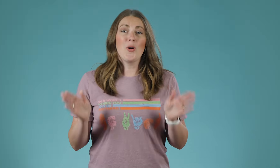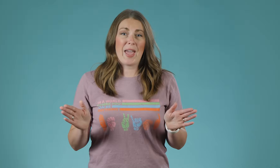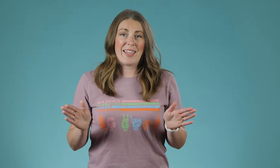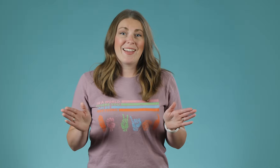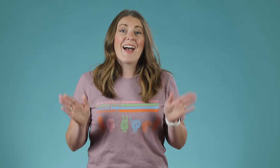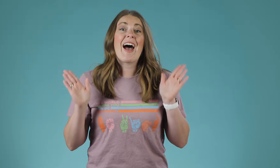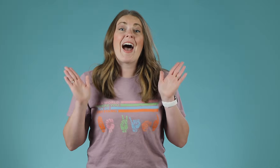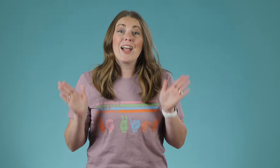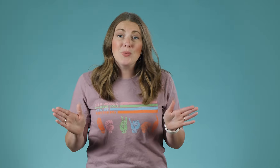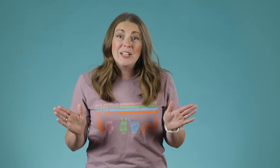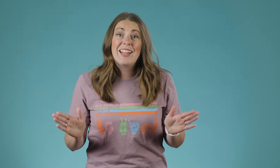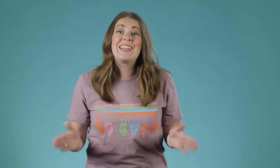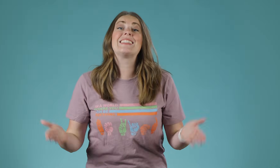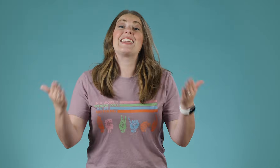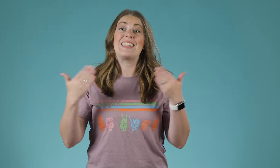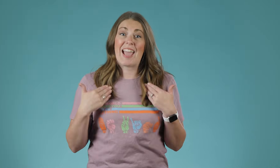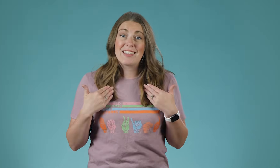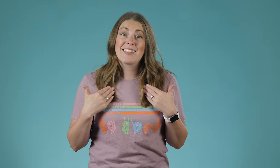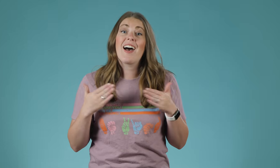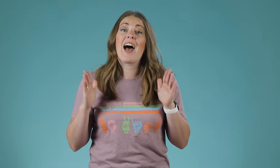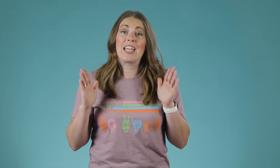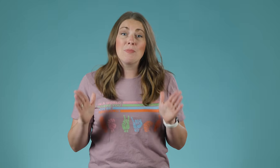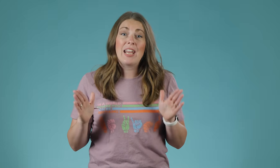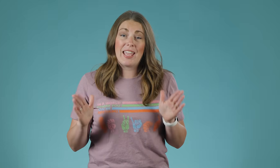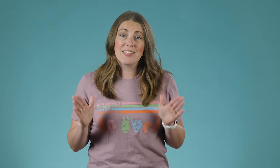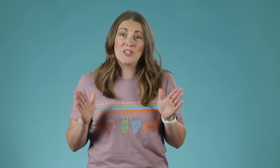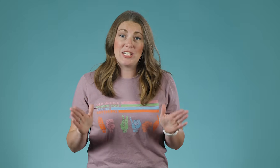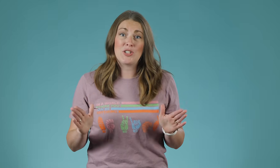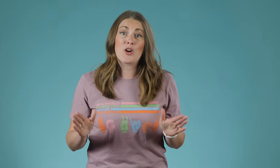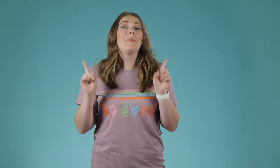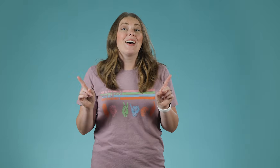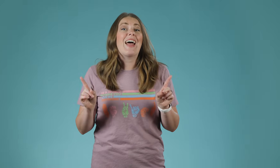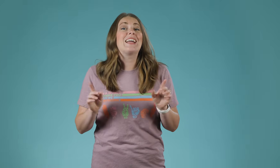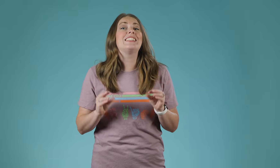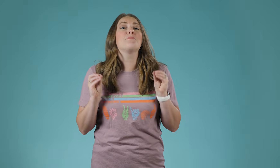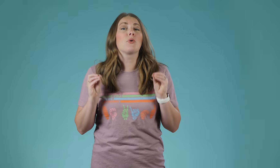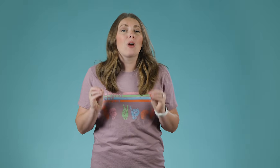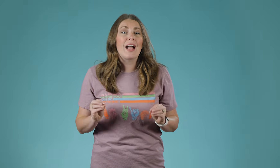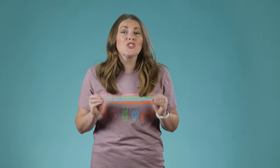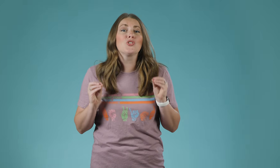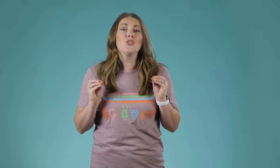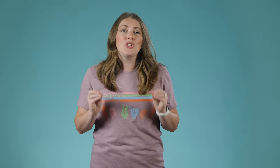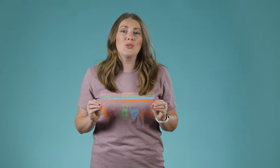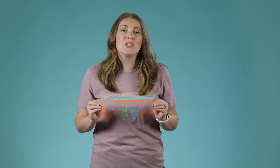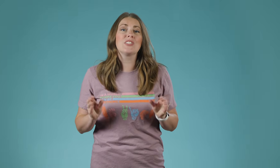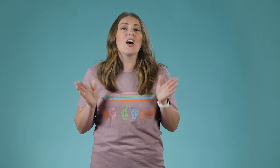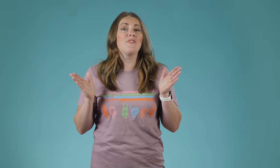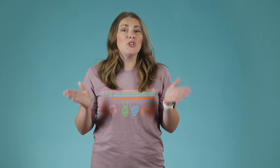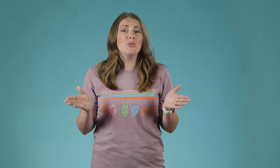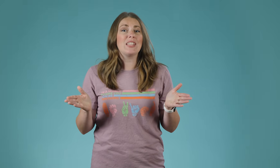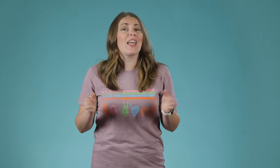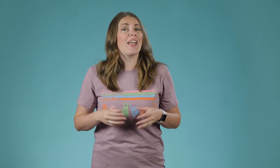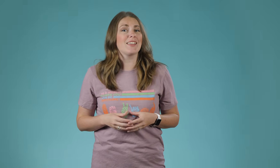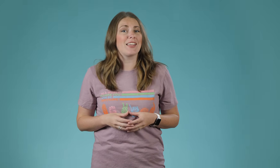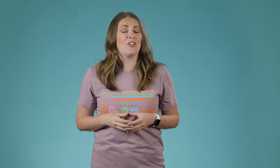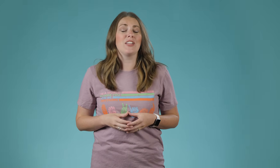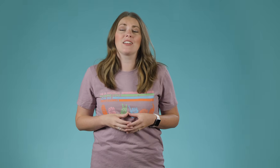Okay, I realize that yes, I am an ASL teacher but I see practical uses of using ASL in the